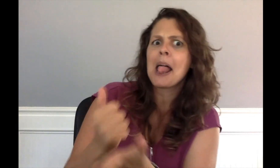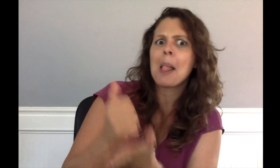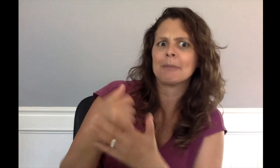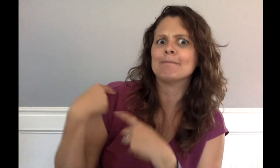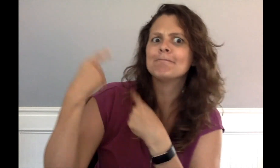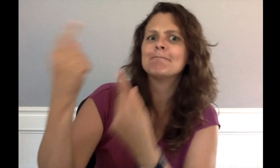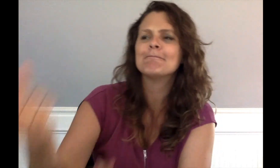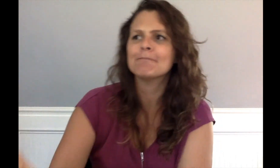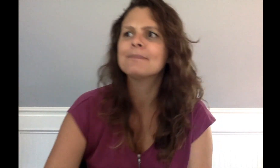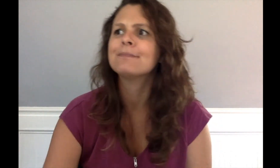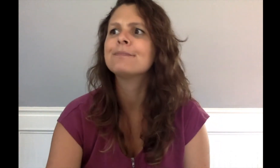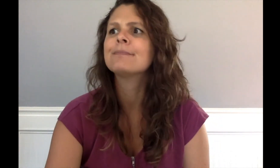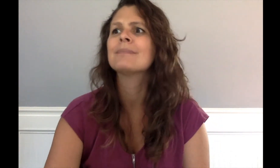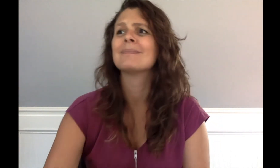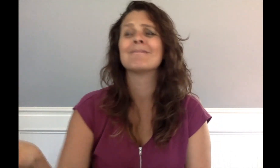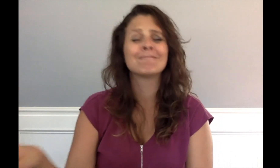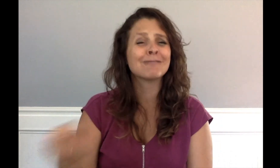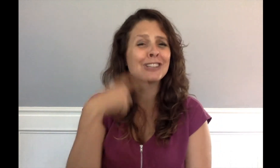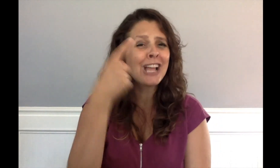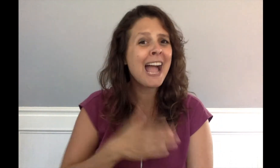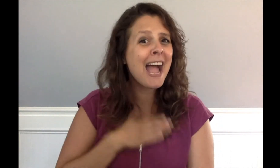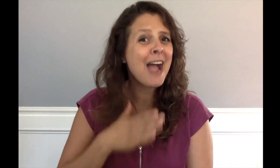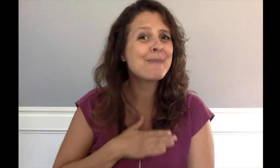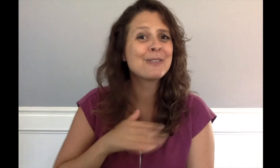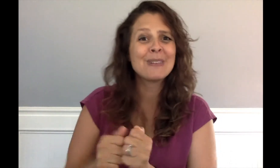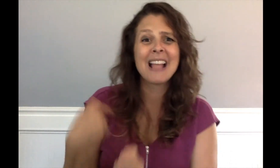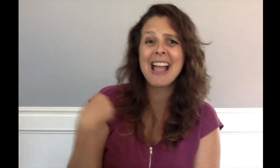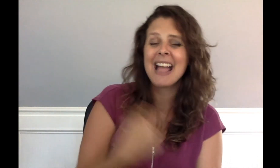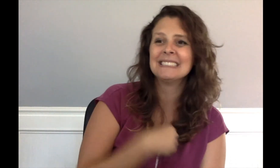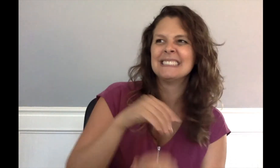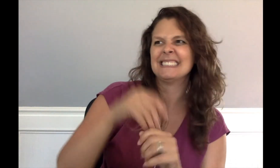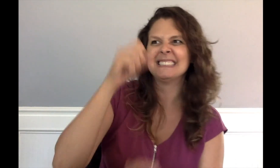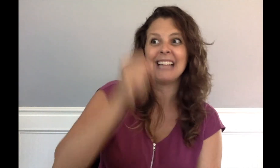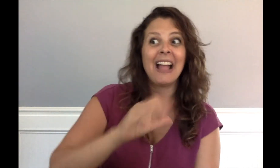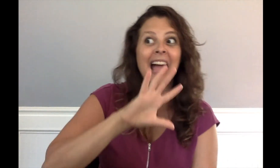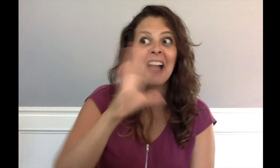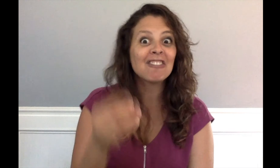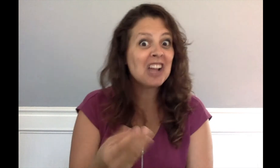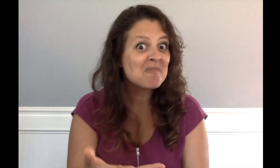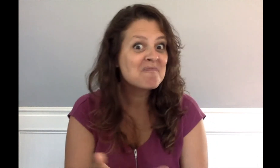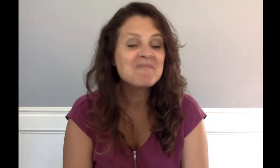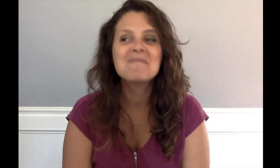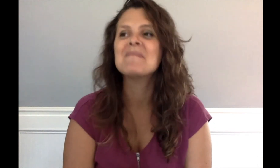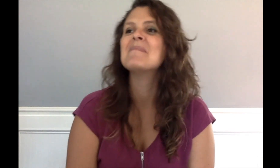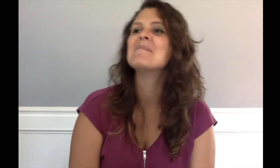we have been helping. Doesn't he look pleased we are in South Africa with him?